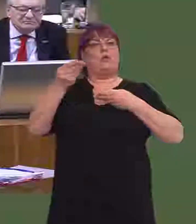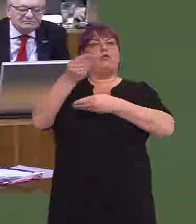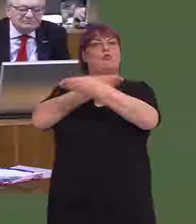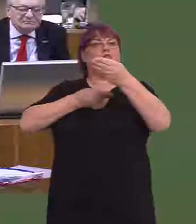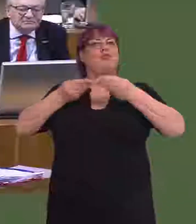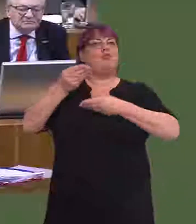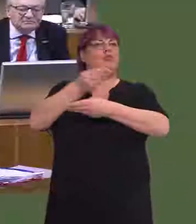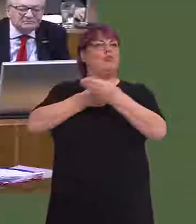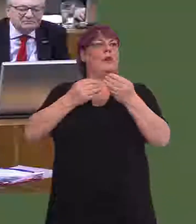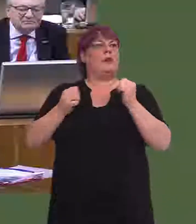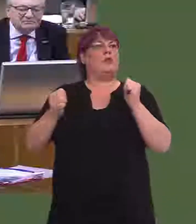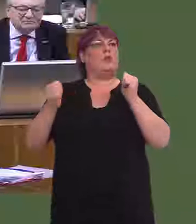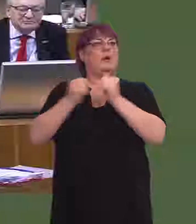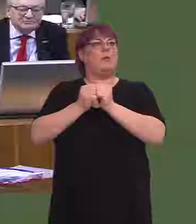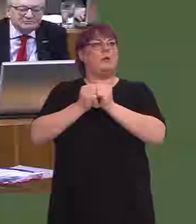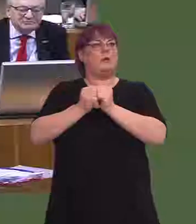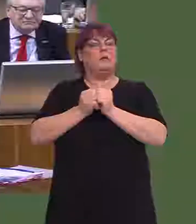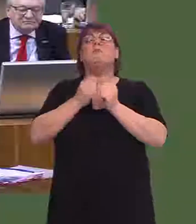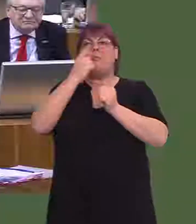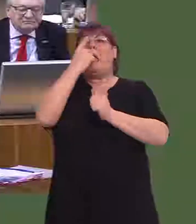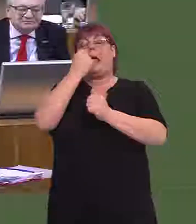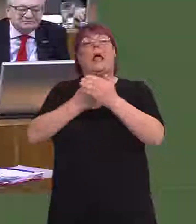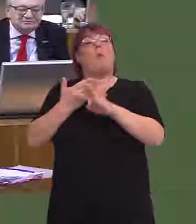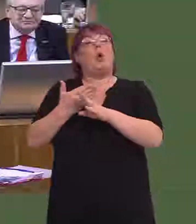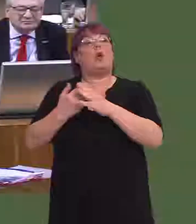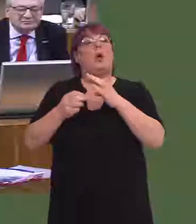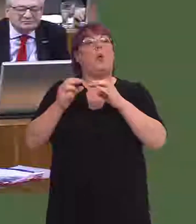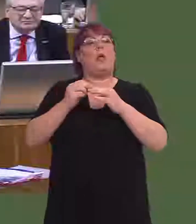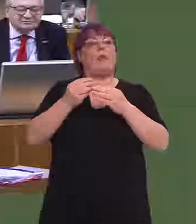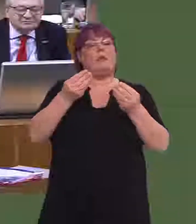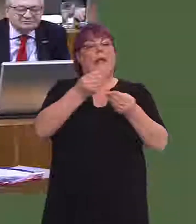A free trade agreement can work with an economy that is similar to yours, and Europe is a